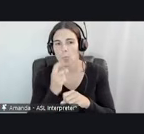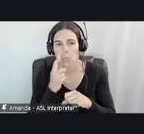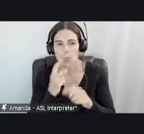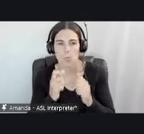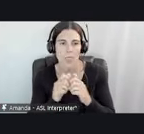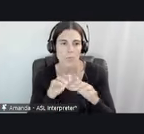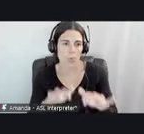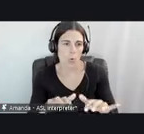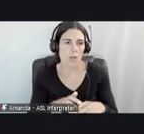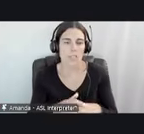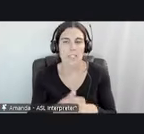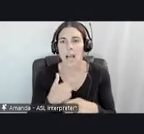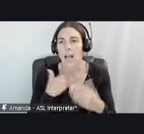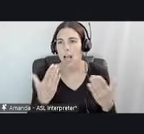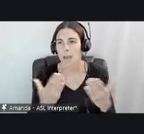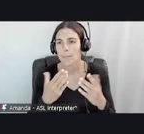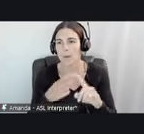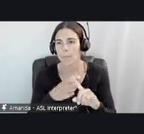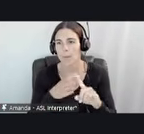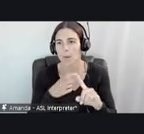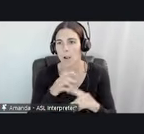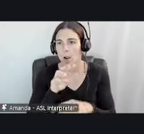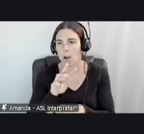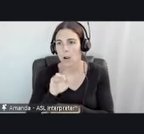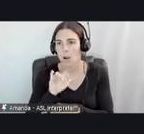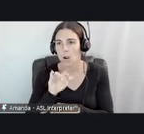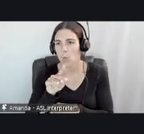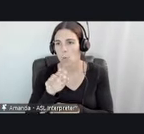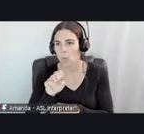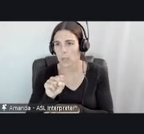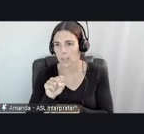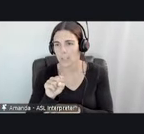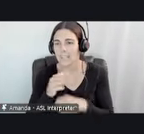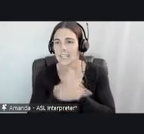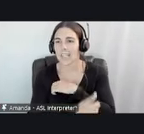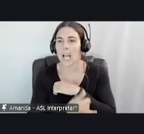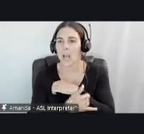I'm coming to you today from Wilks County in region 2. We're taking one of our uh innovative